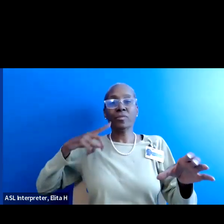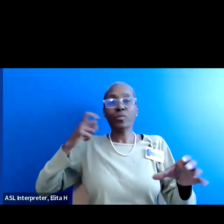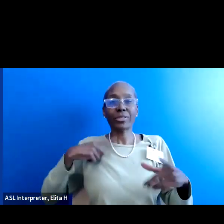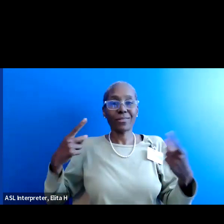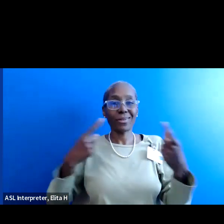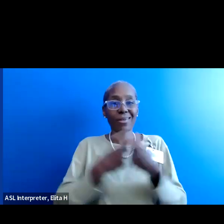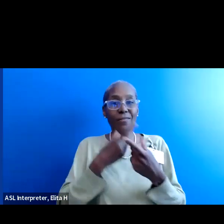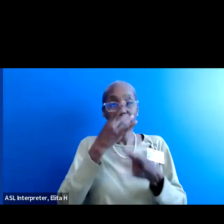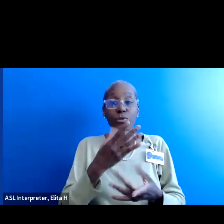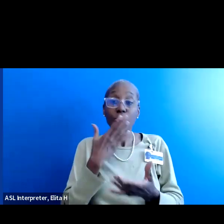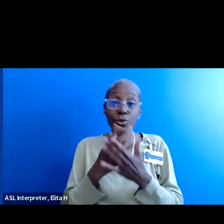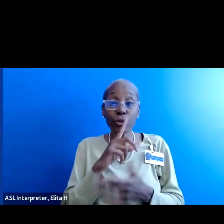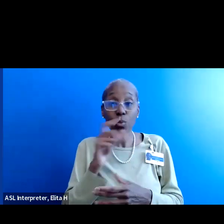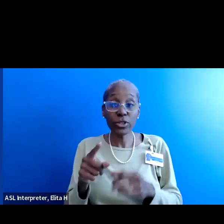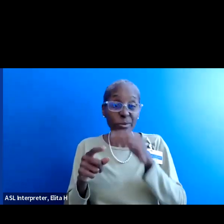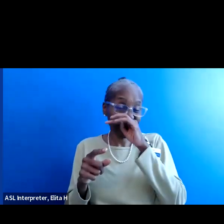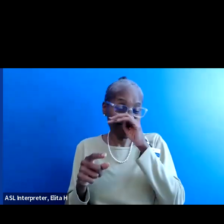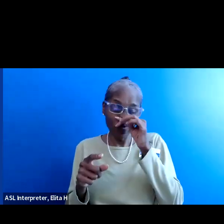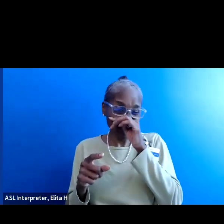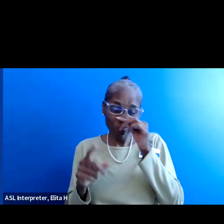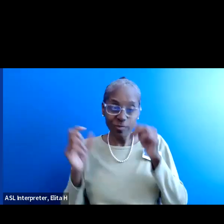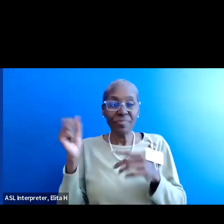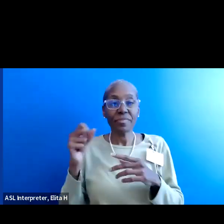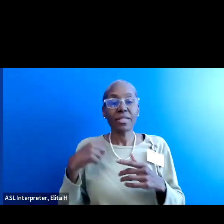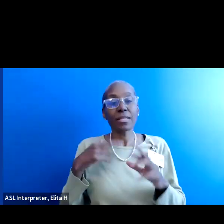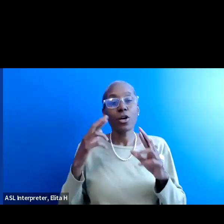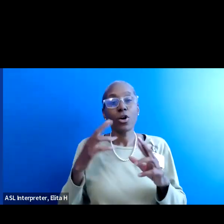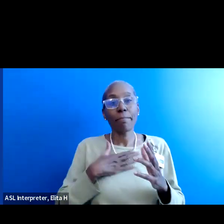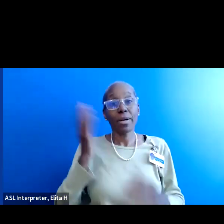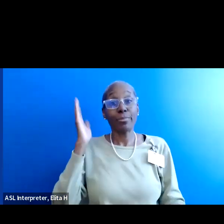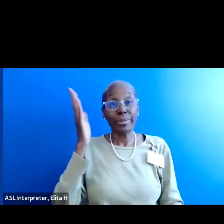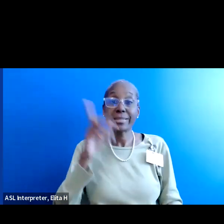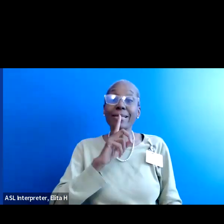But good question. And yes, I hope my presentation answered the question.